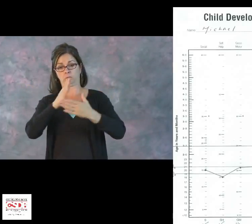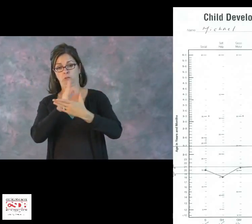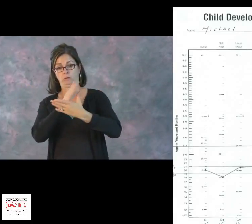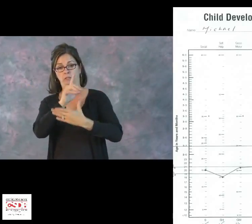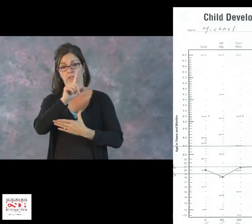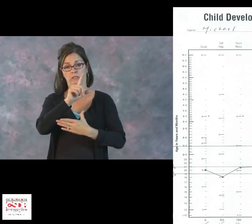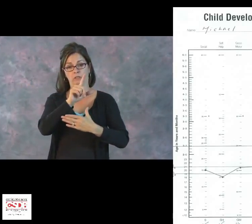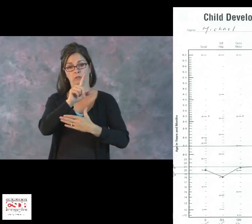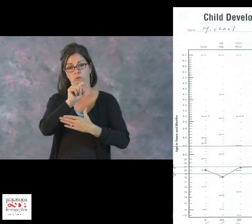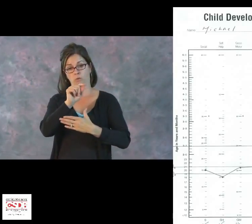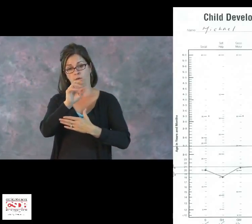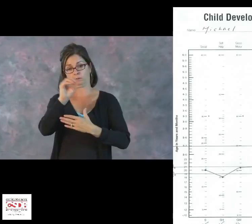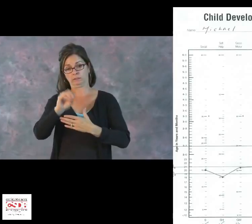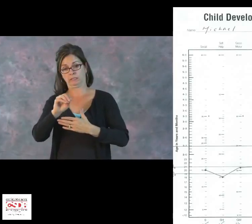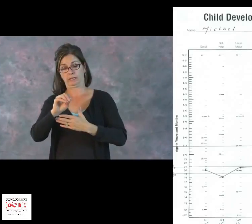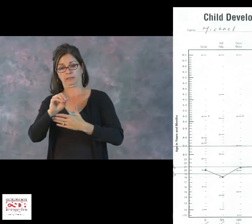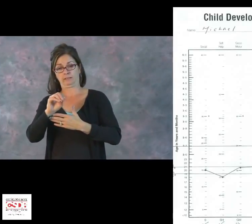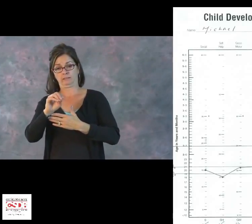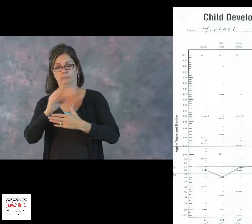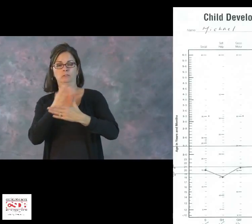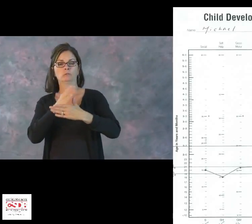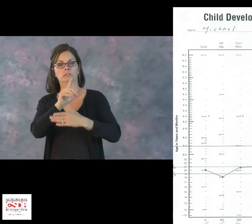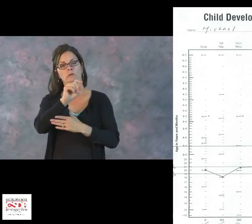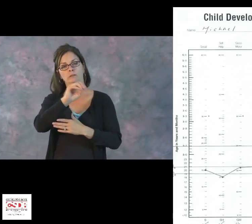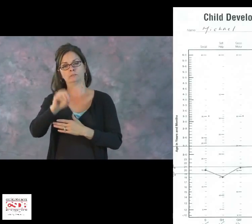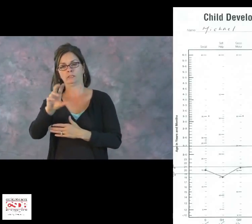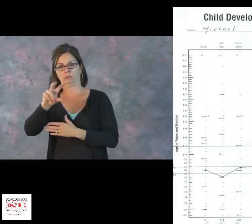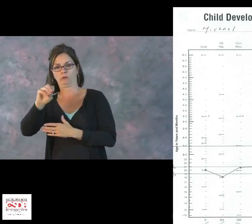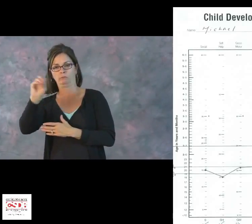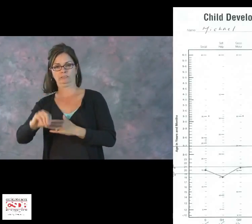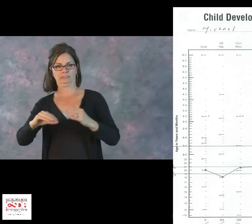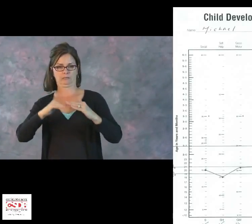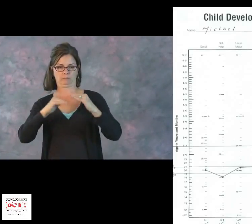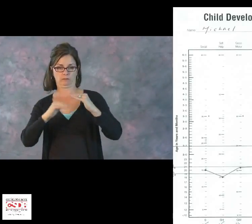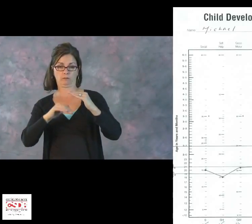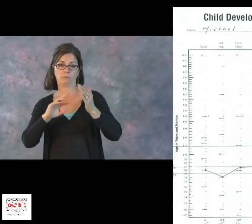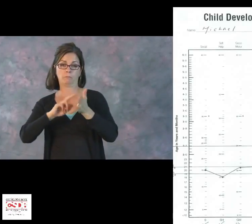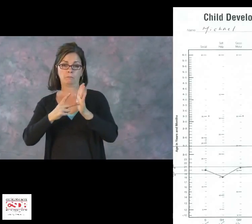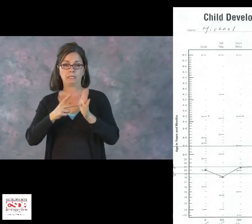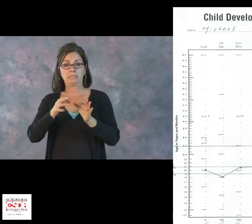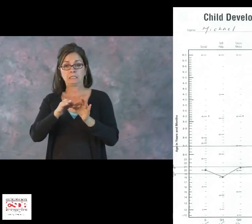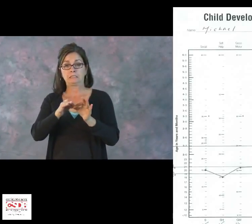meaning that they are a borderline delay, or they're below the 30% line,